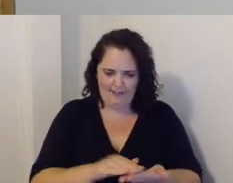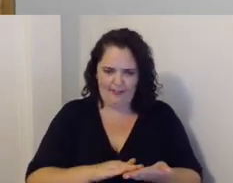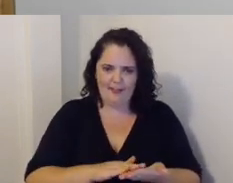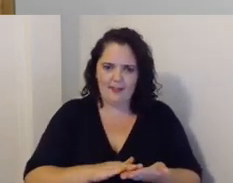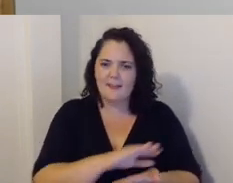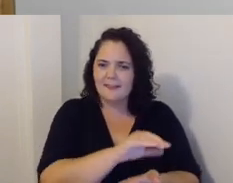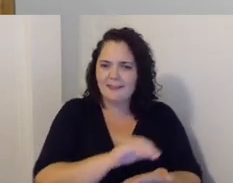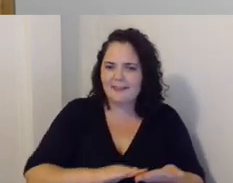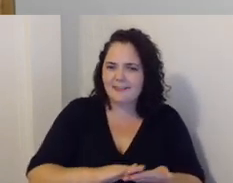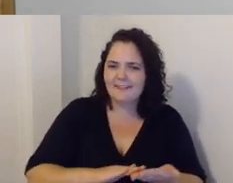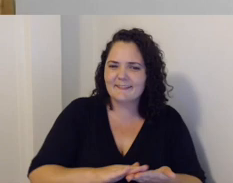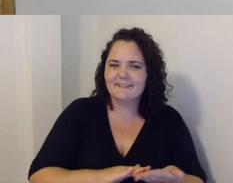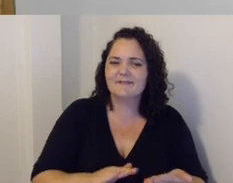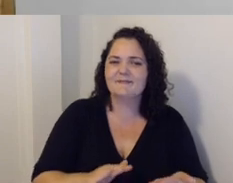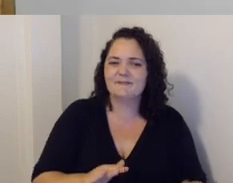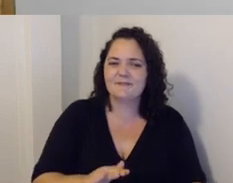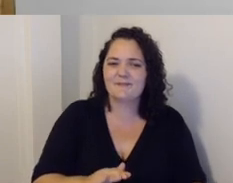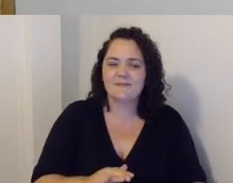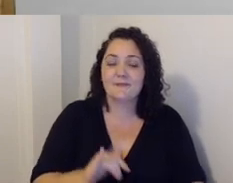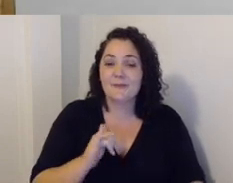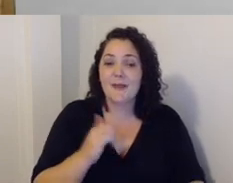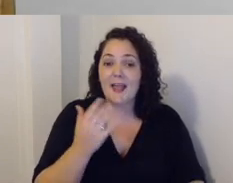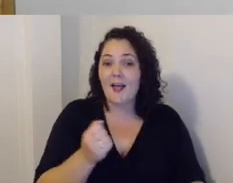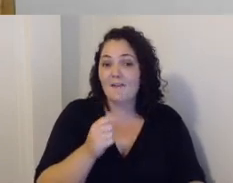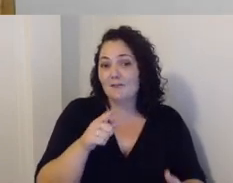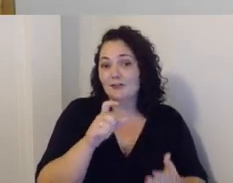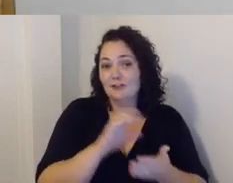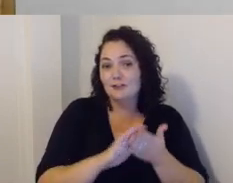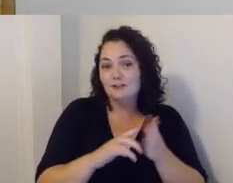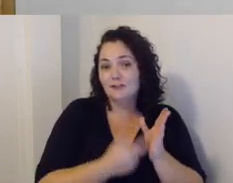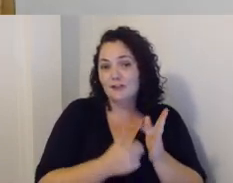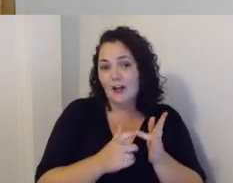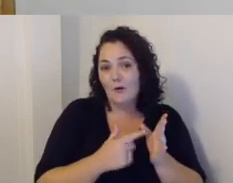I've got my charcoal, I've got my plastic erasers for those of you have pencils I recommend a soft